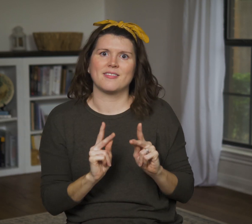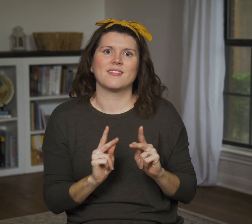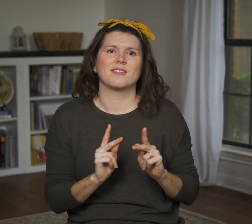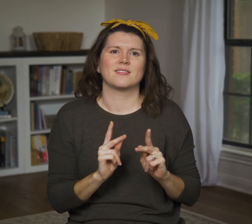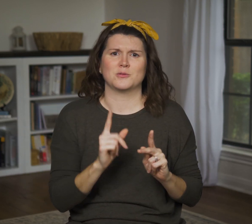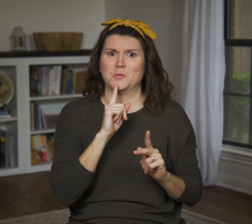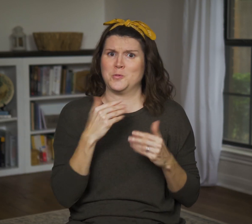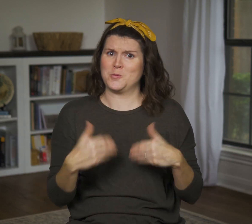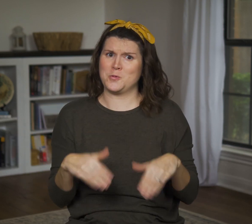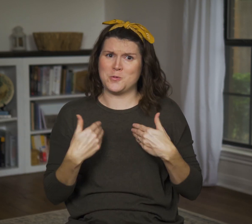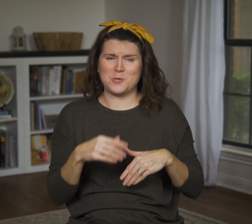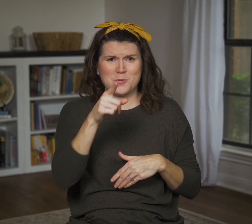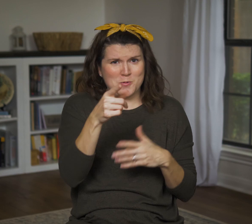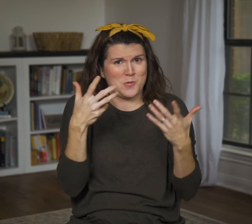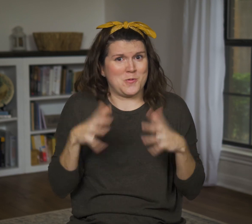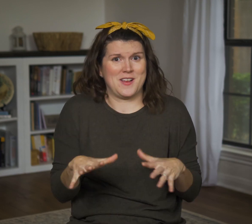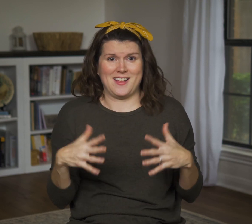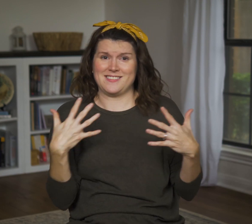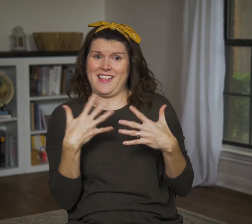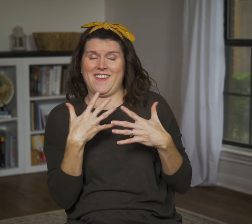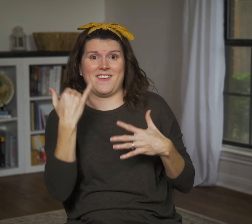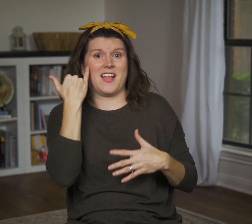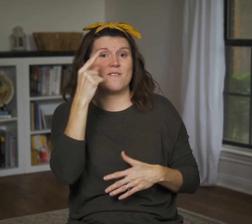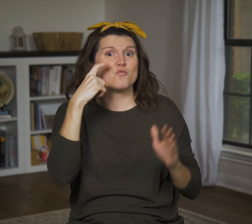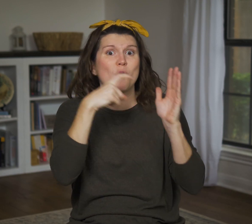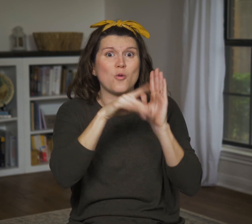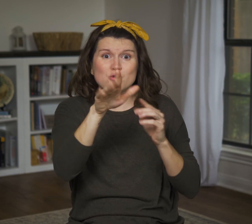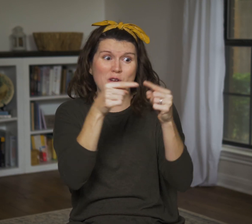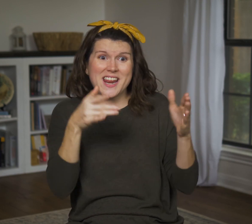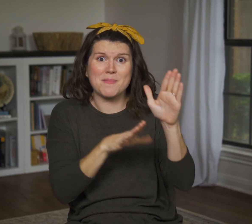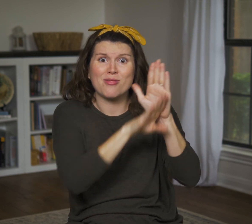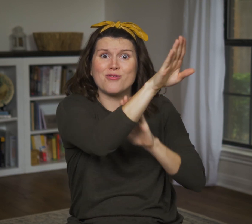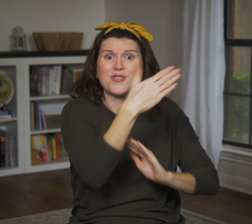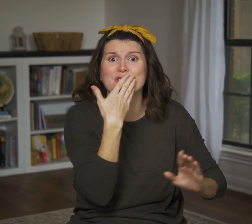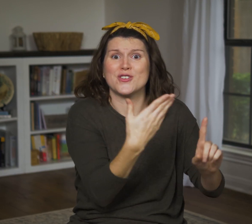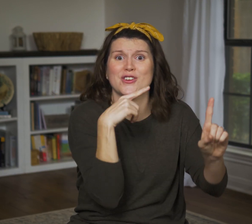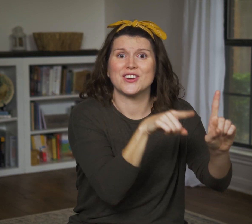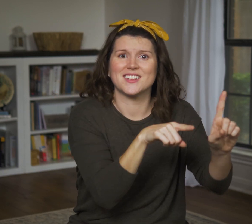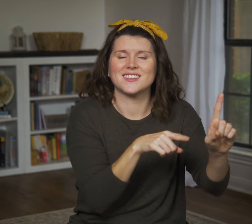nothing is more terrifying than when your enemy is thriving.